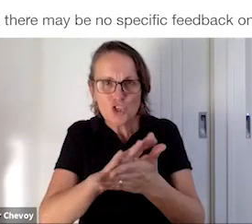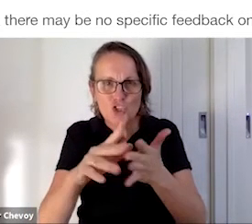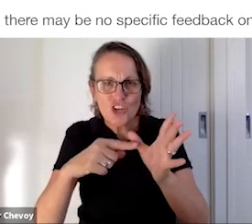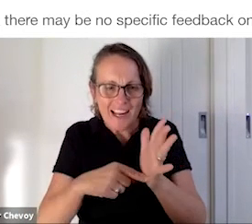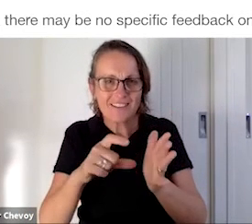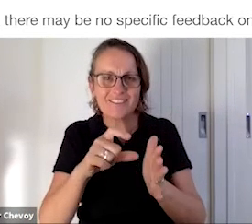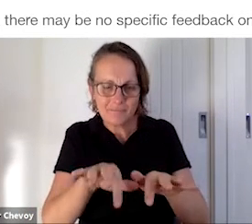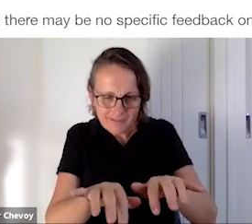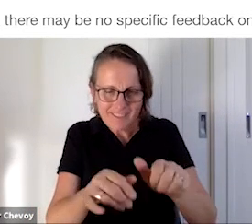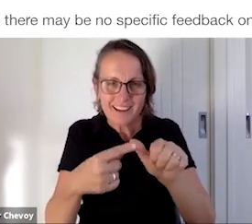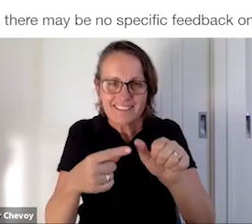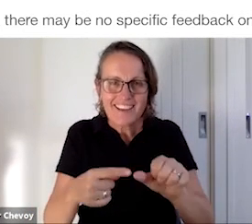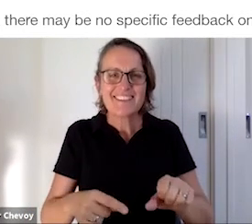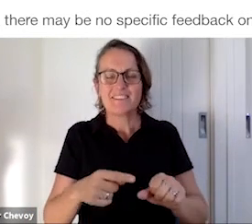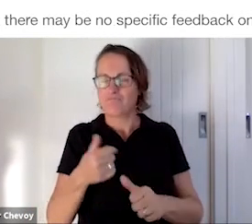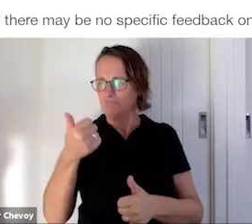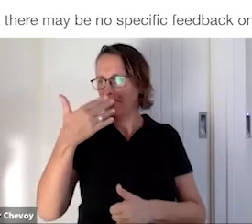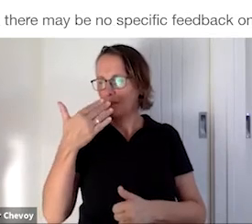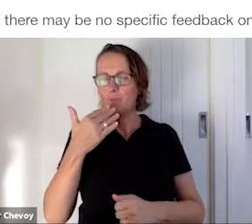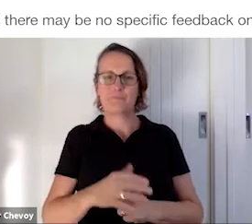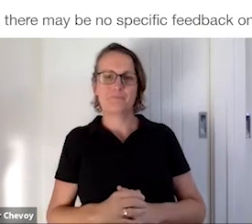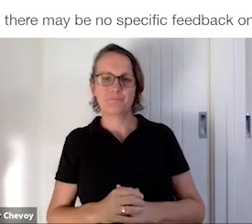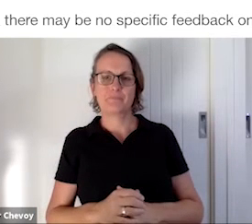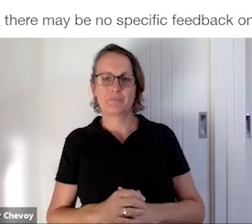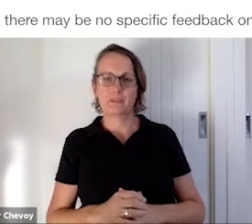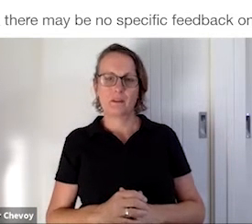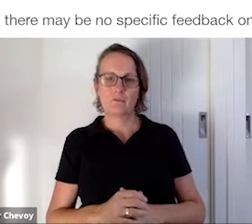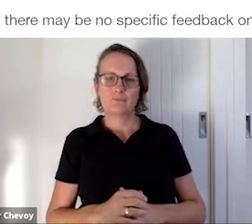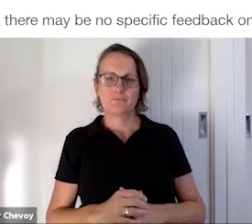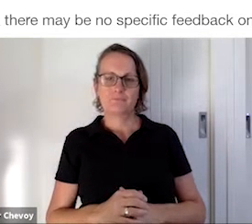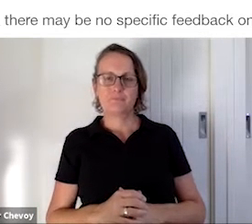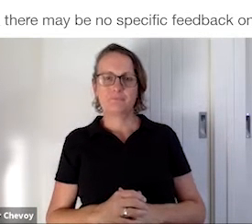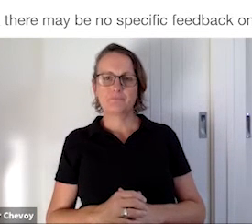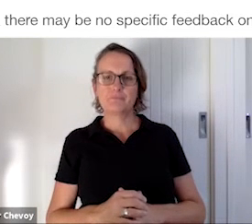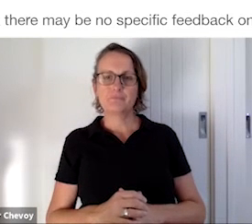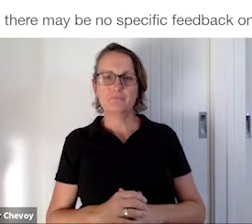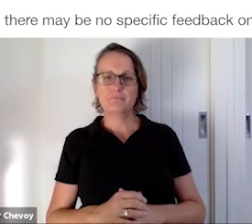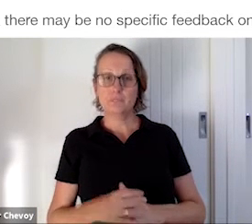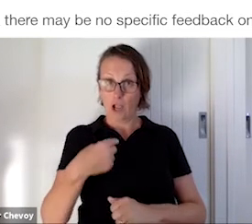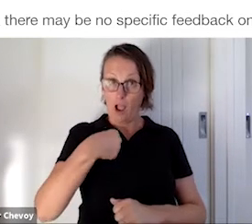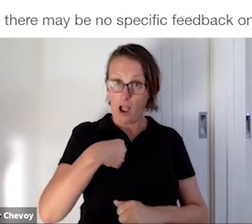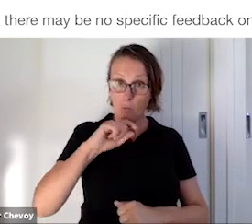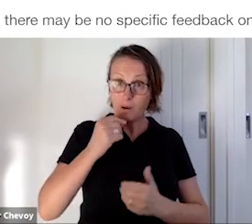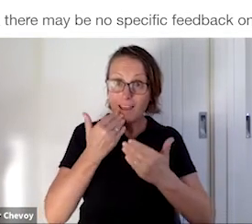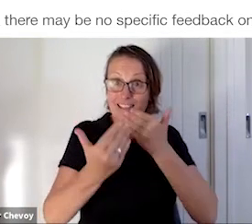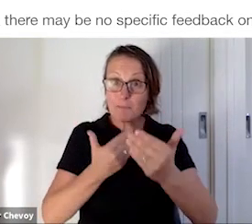That's alright. Do you want me to explain the peer experience for